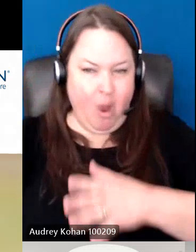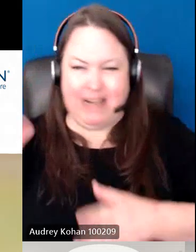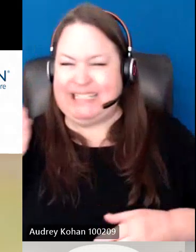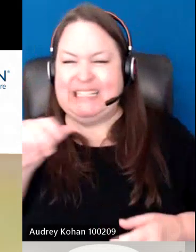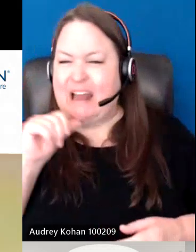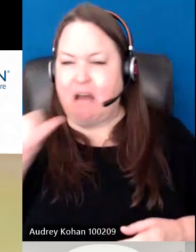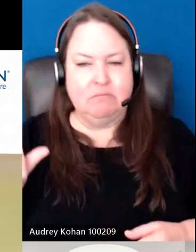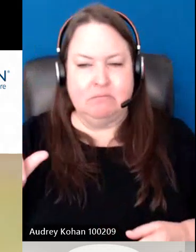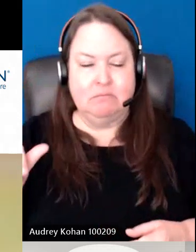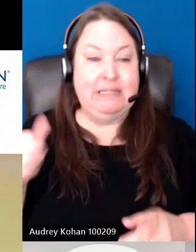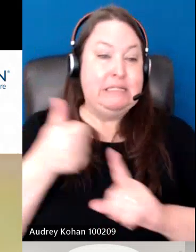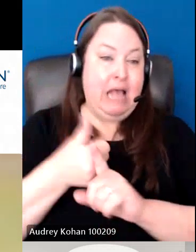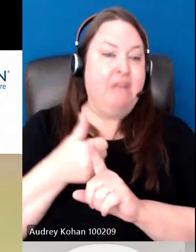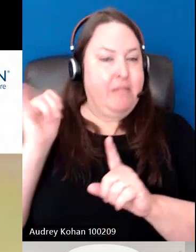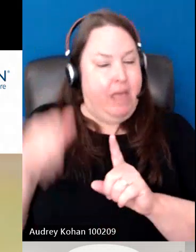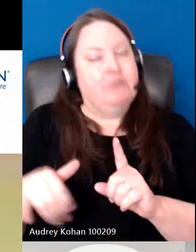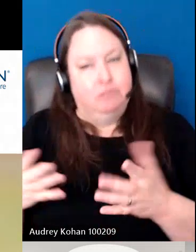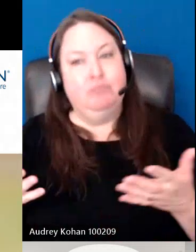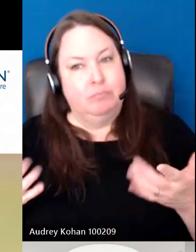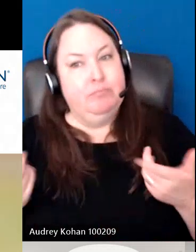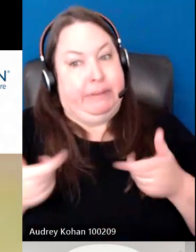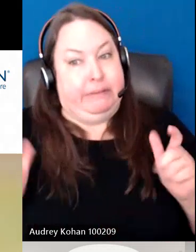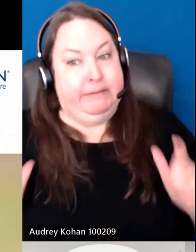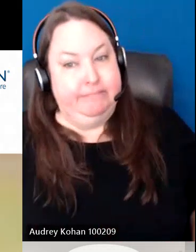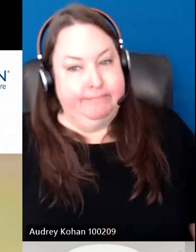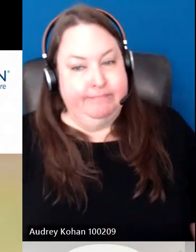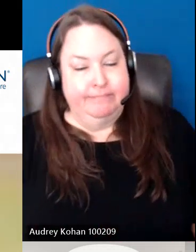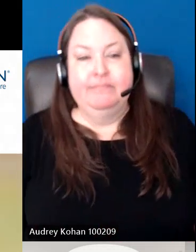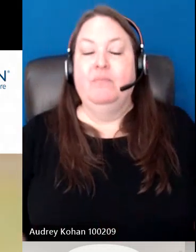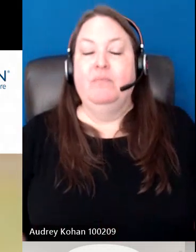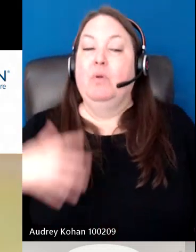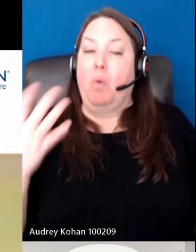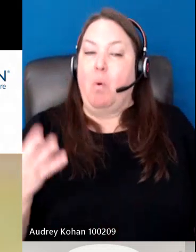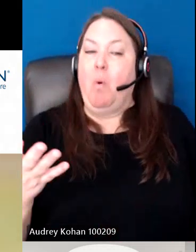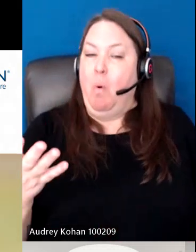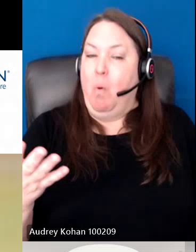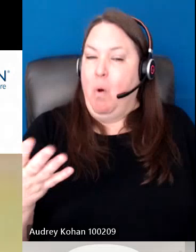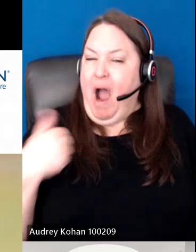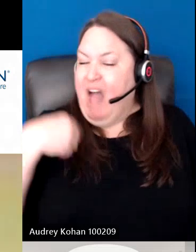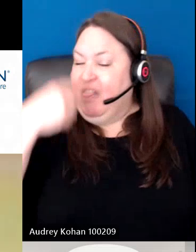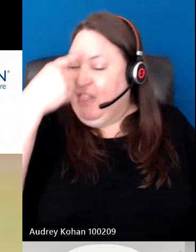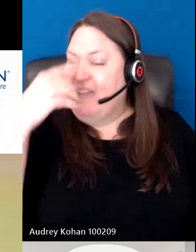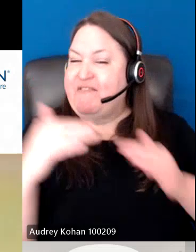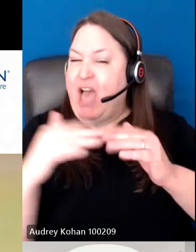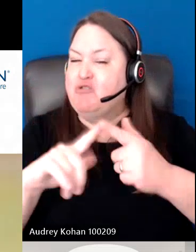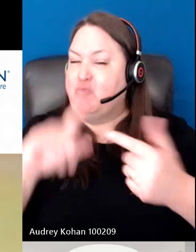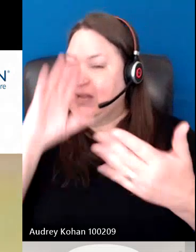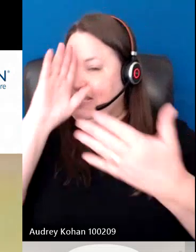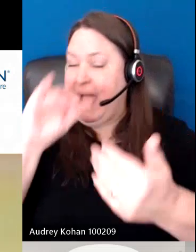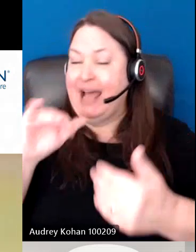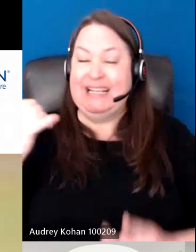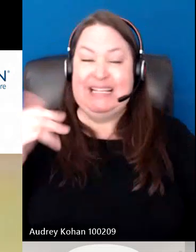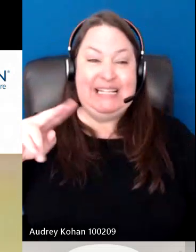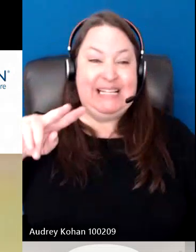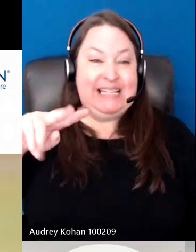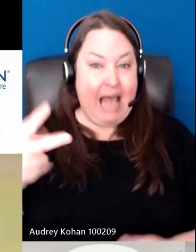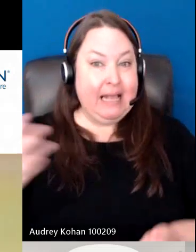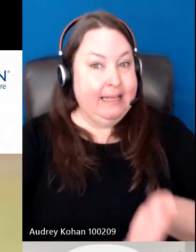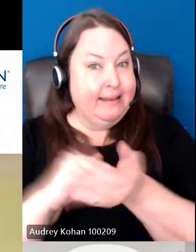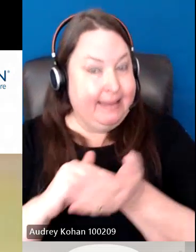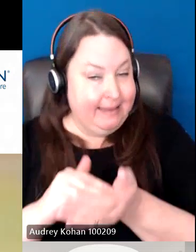itself is significant uh so I think it's fair to expect that this second go around the next